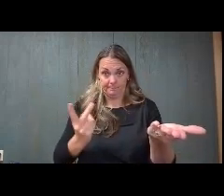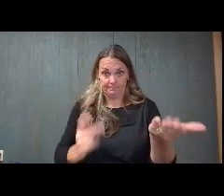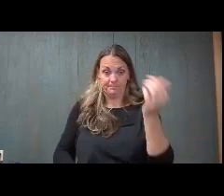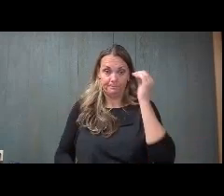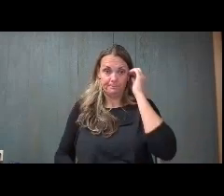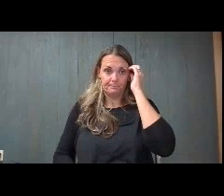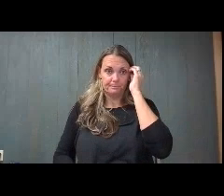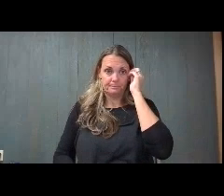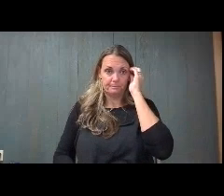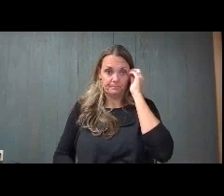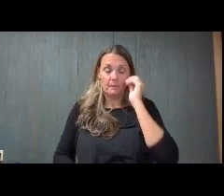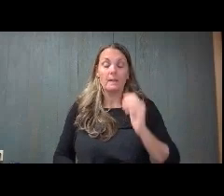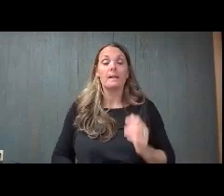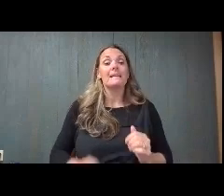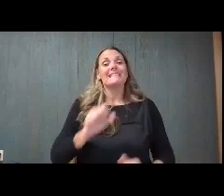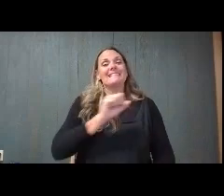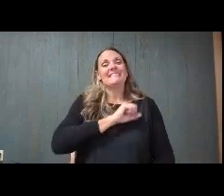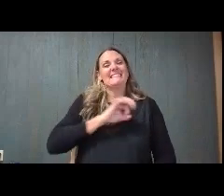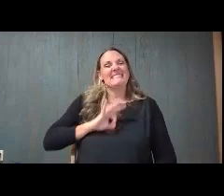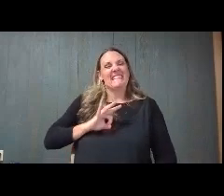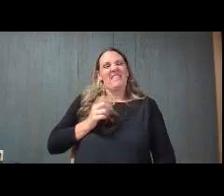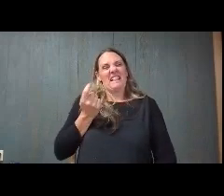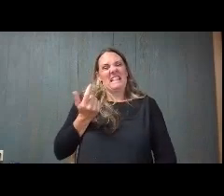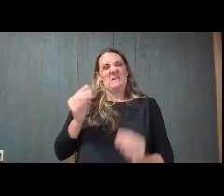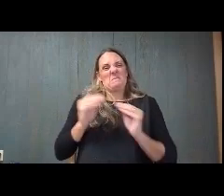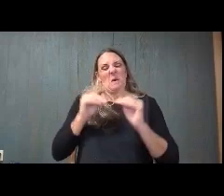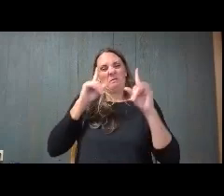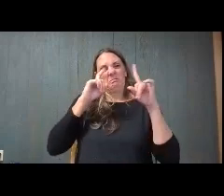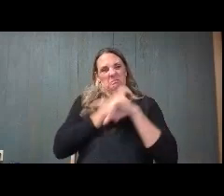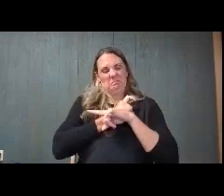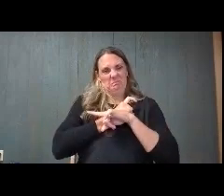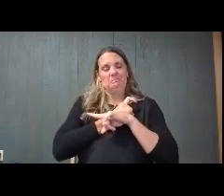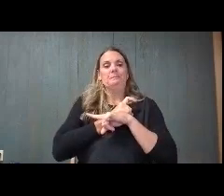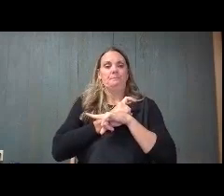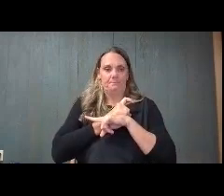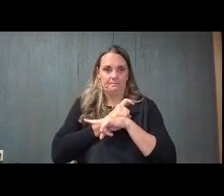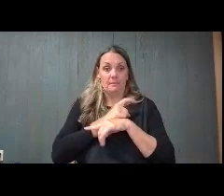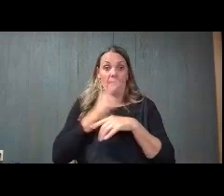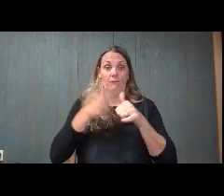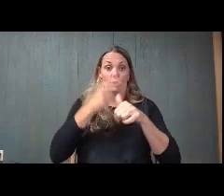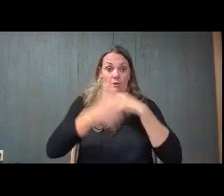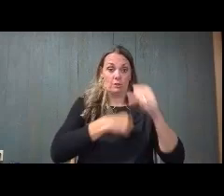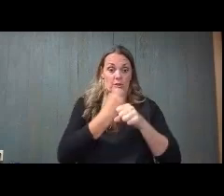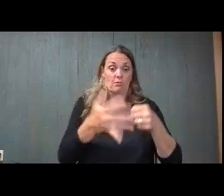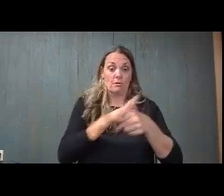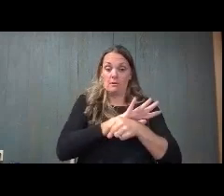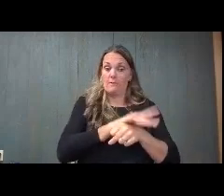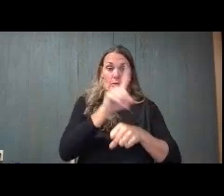Staffing costs are a little bit more complicated. Year one is covered at 100%.